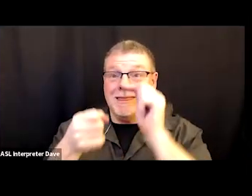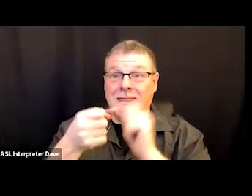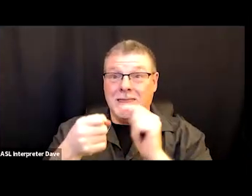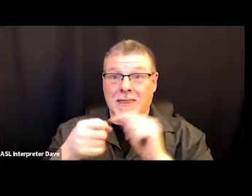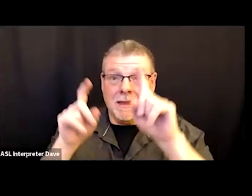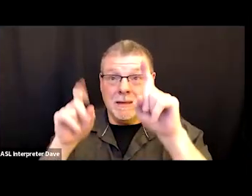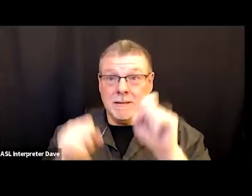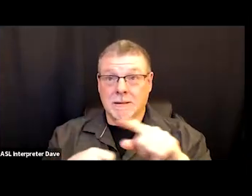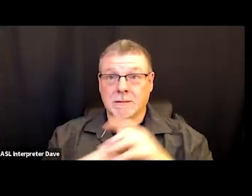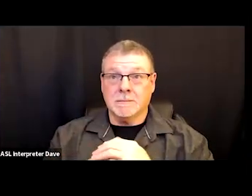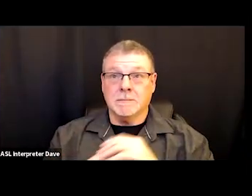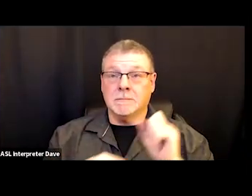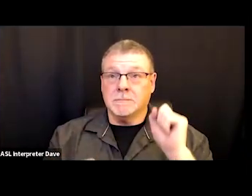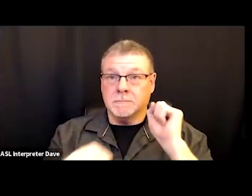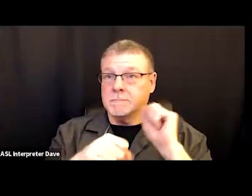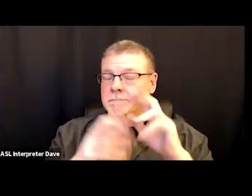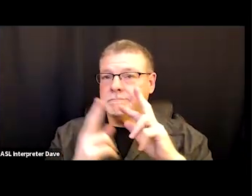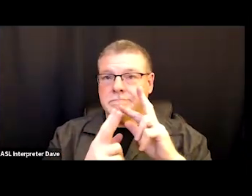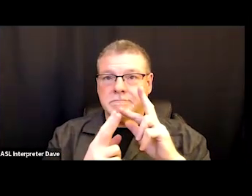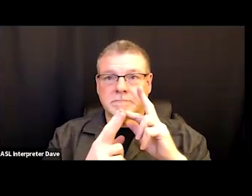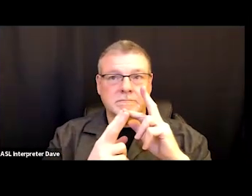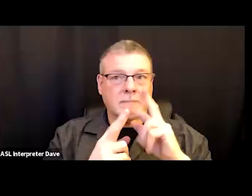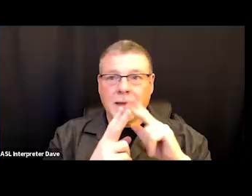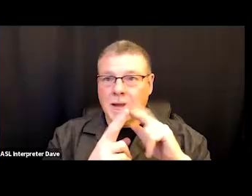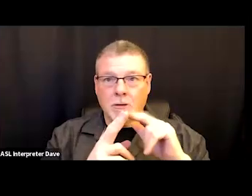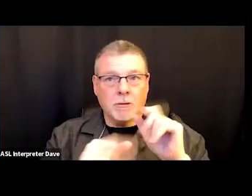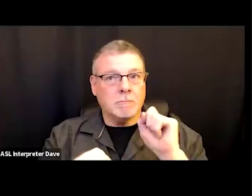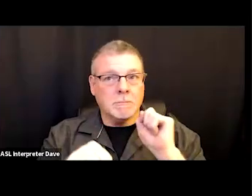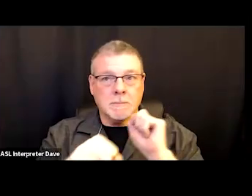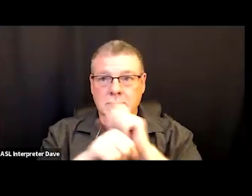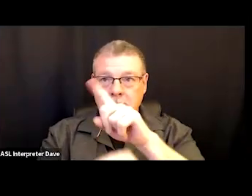is either taken into the drug court,